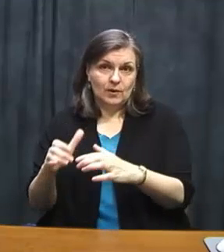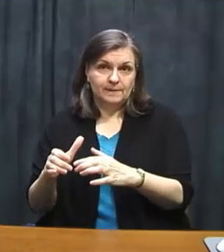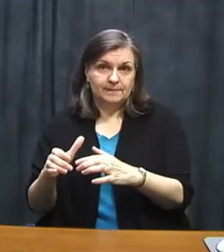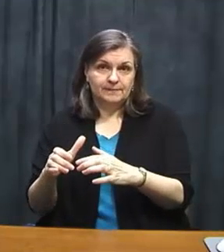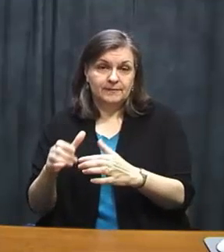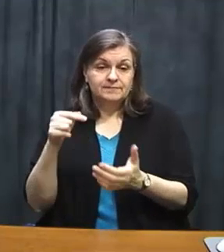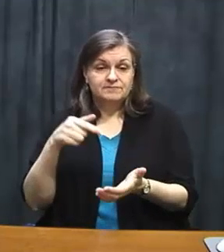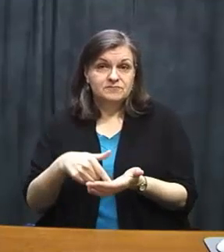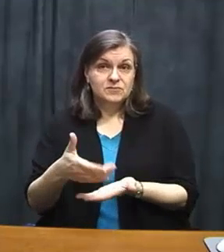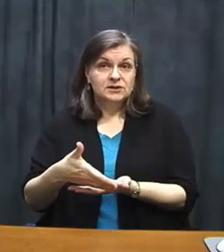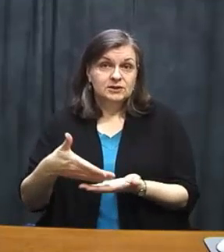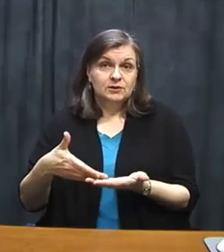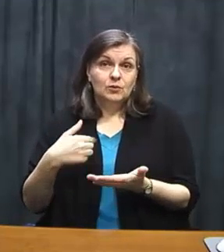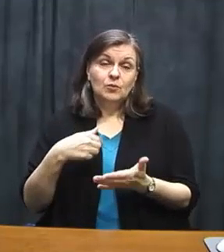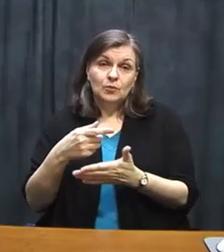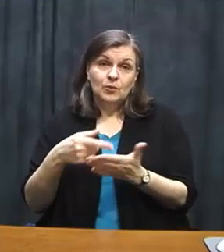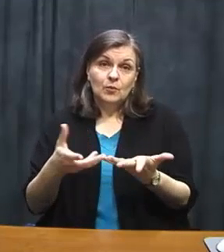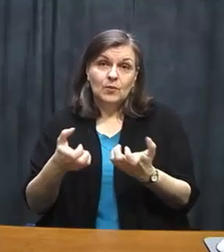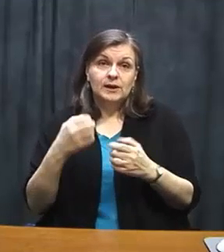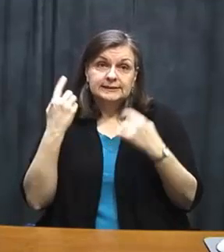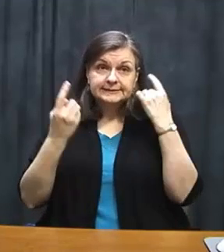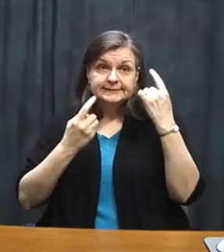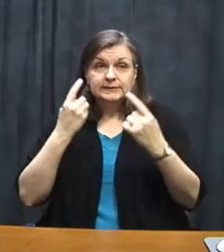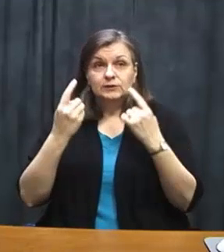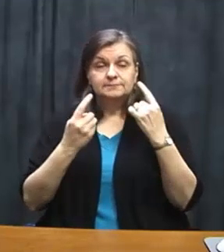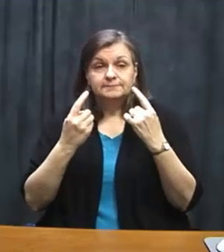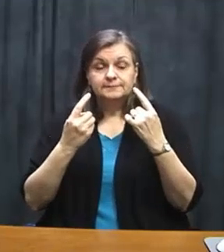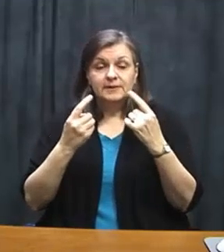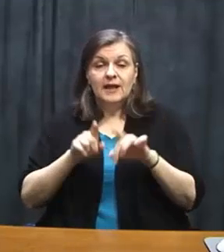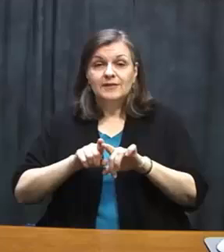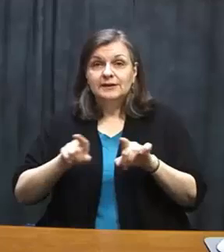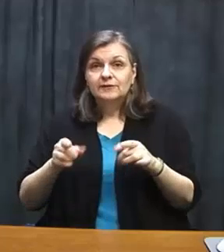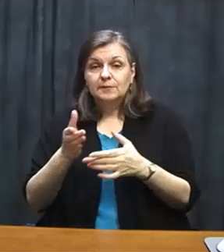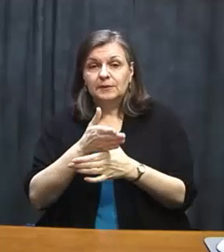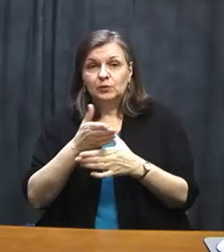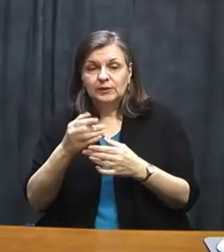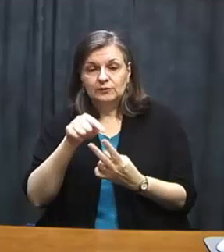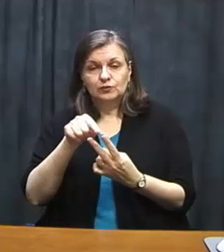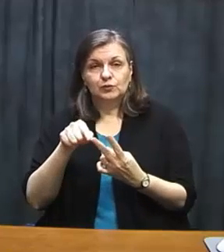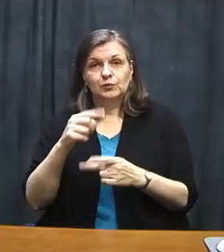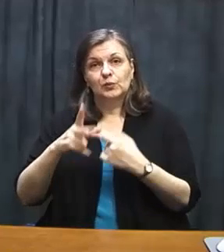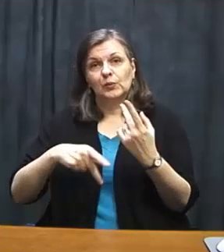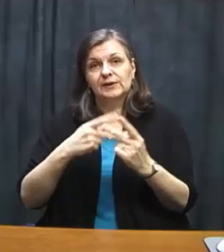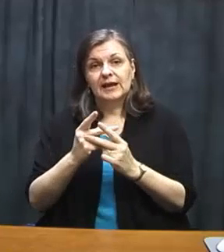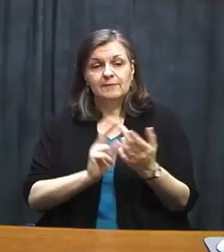in this section what we want to consider are the differences between two different types of plants